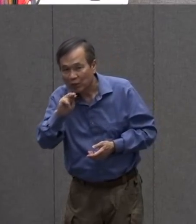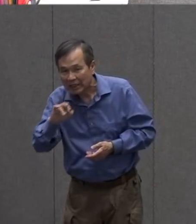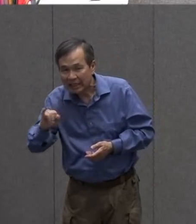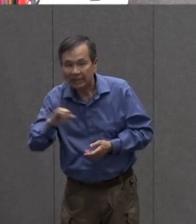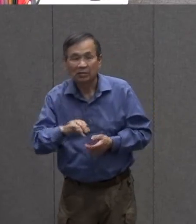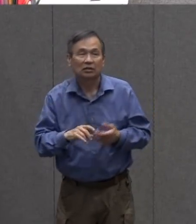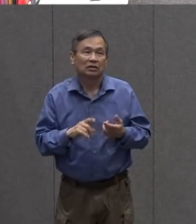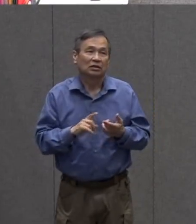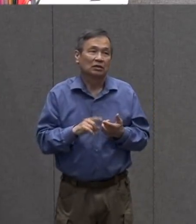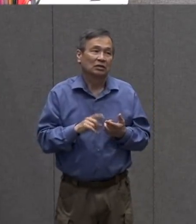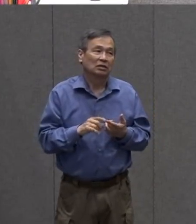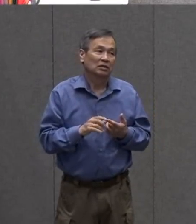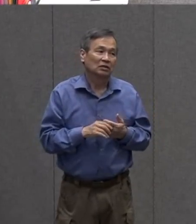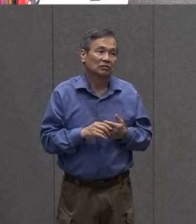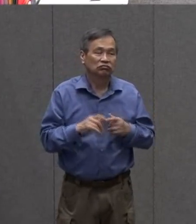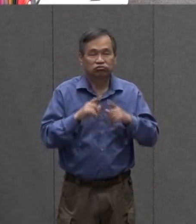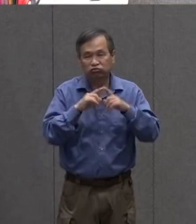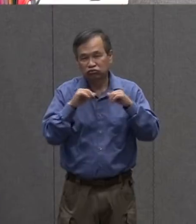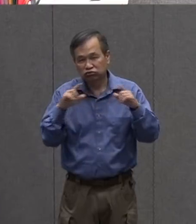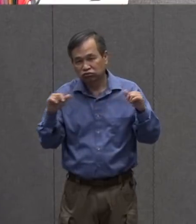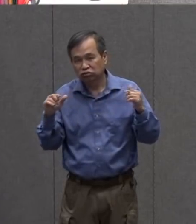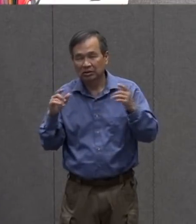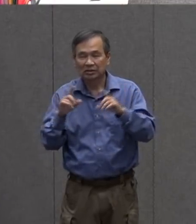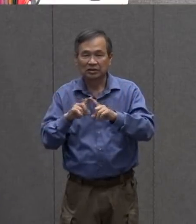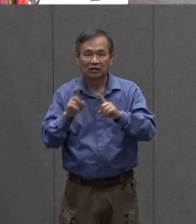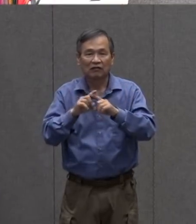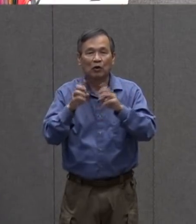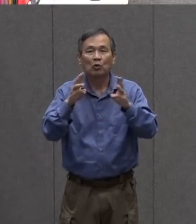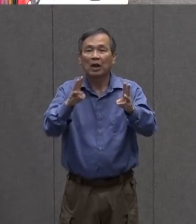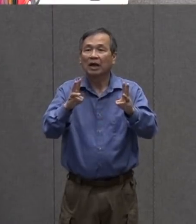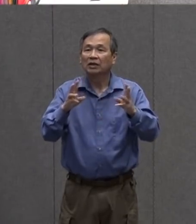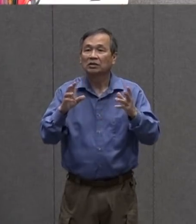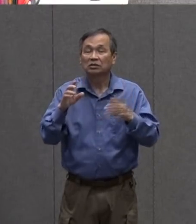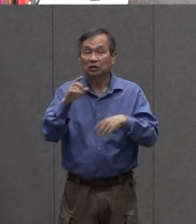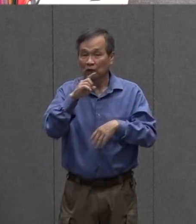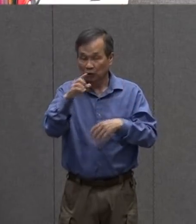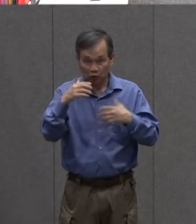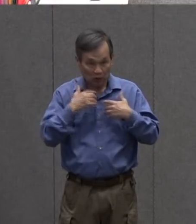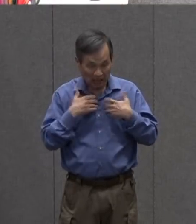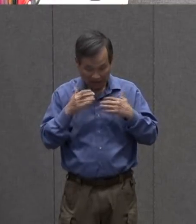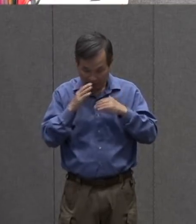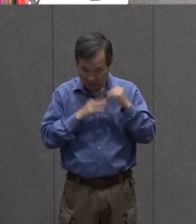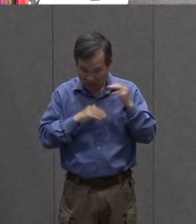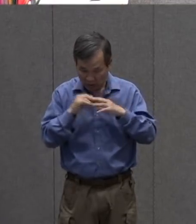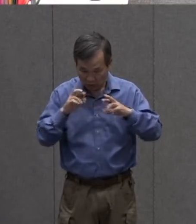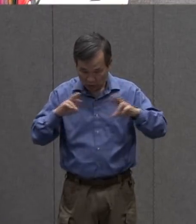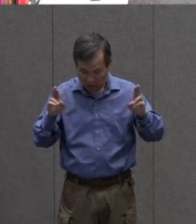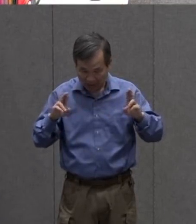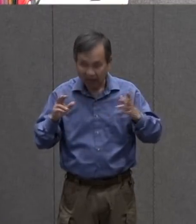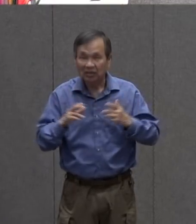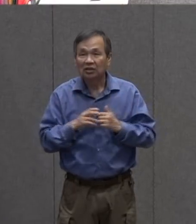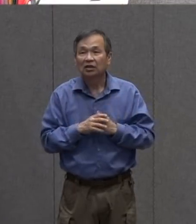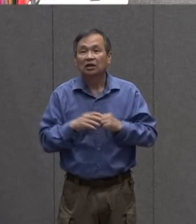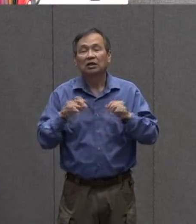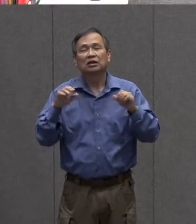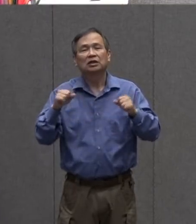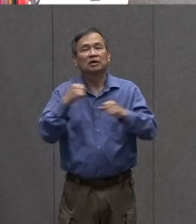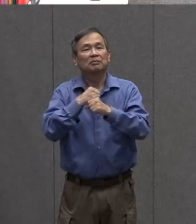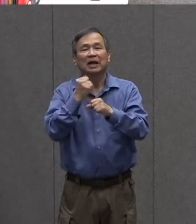You could use buttons also to keep track of the score. So you have your game built, but you can make this game totally different.